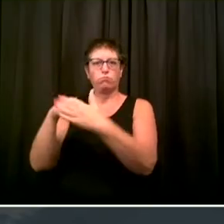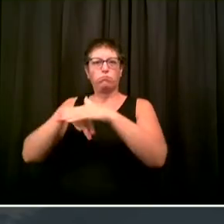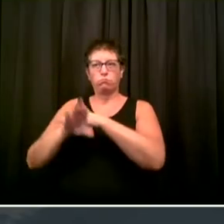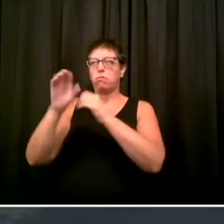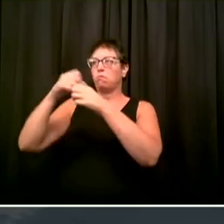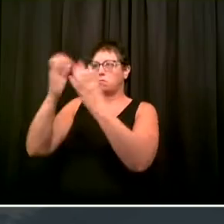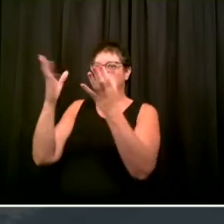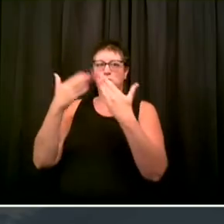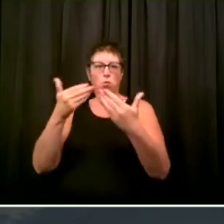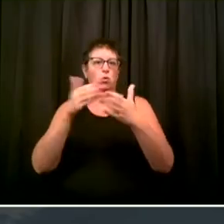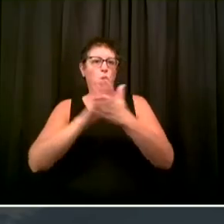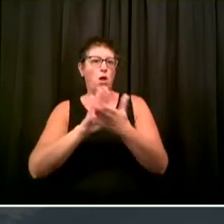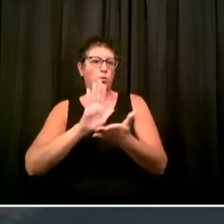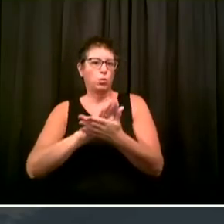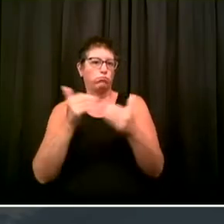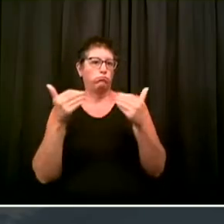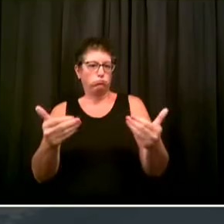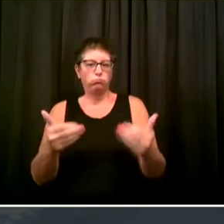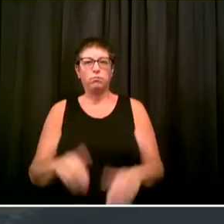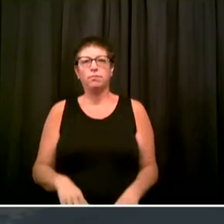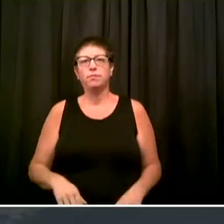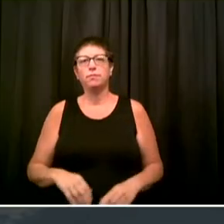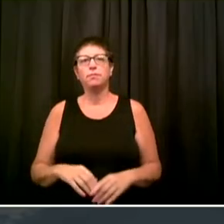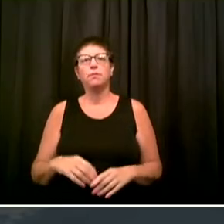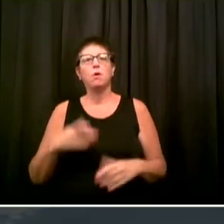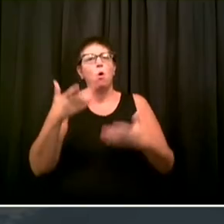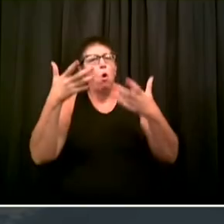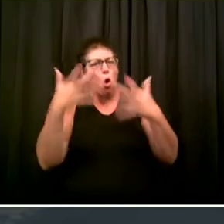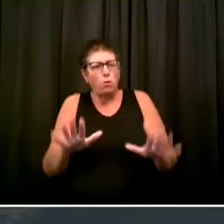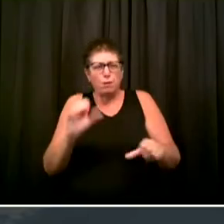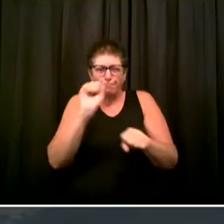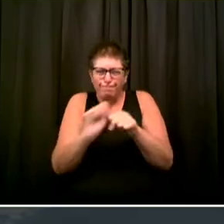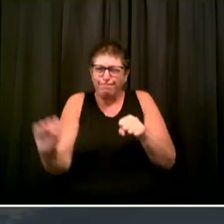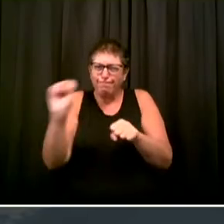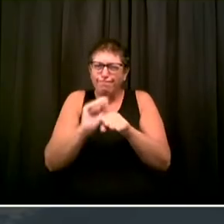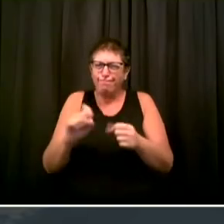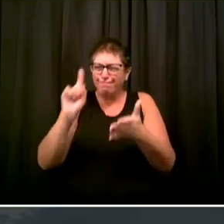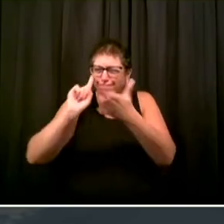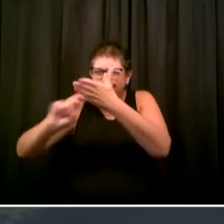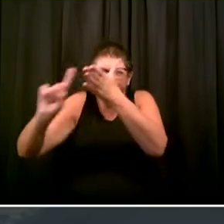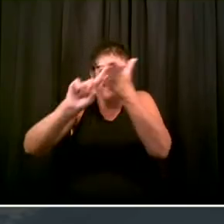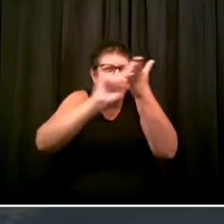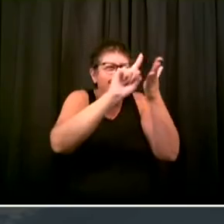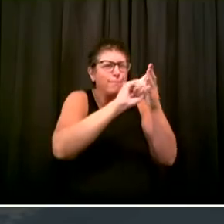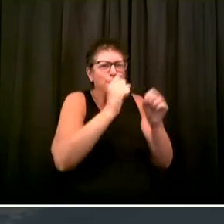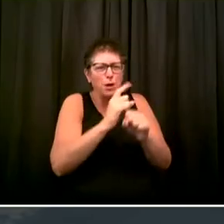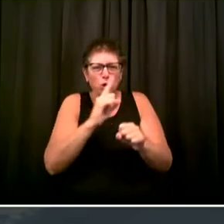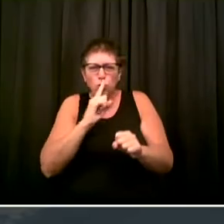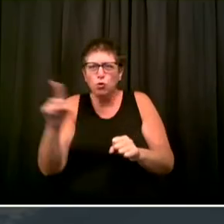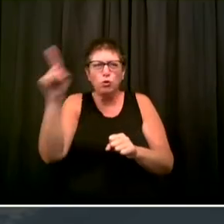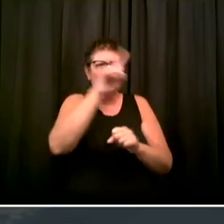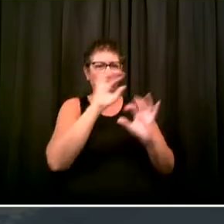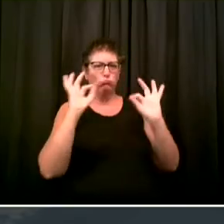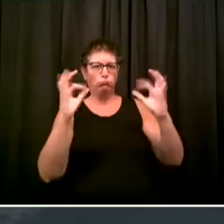EVERY SCHOOL COMMUNITY AND THE SCHOOL CONSTRUCTION AUTHORITY FOR THE INCREDIBLE WORK THEY DO AND THE ENGINEERS A HIGHEWHWI B TRTHIS EFFORT.